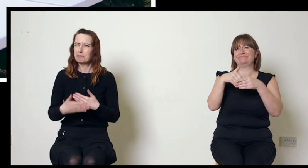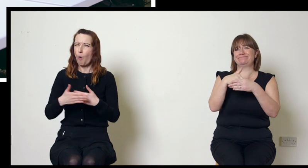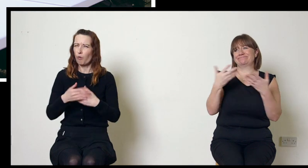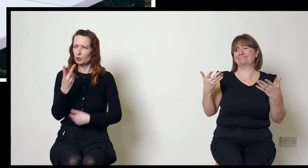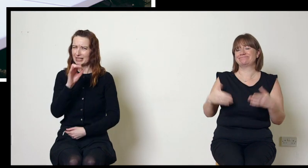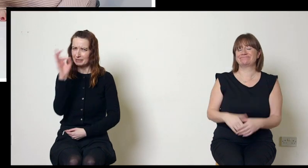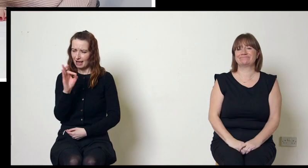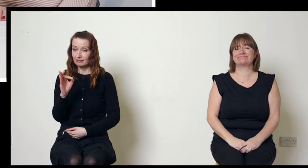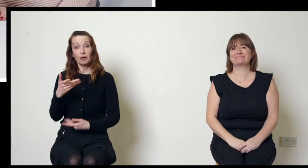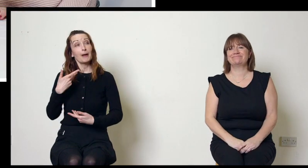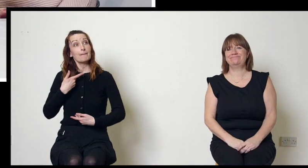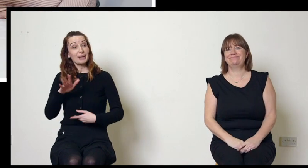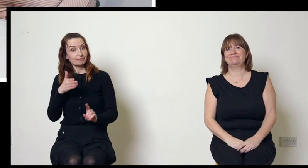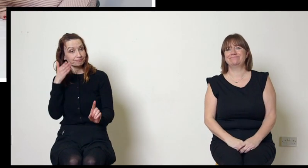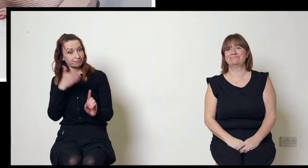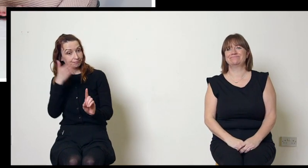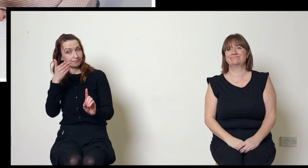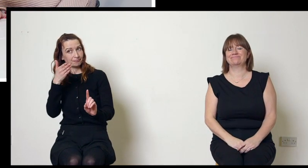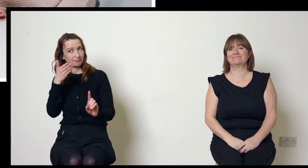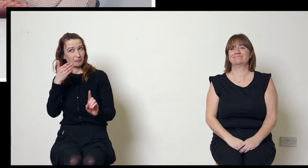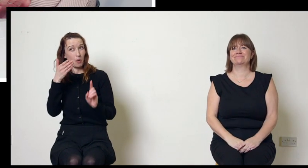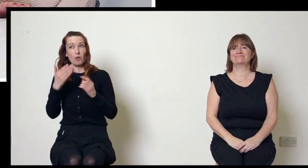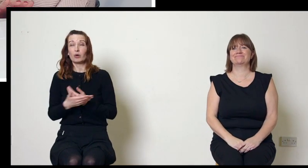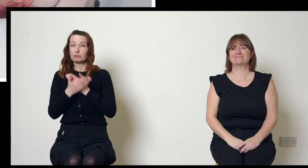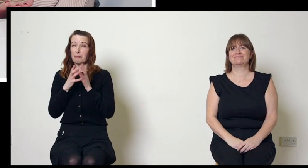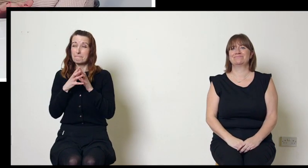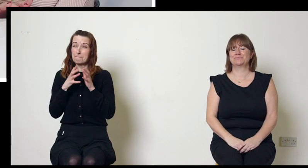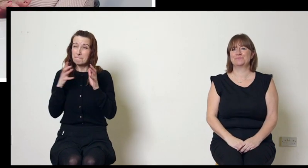And what we've noticed as well, there is a massive, massive increase